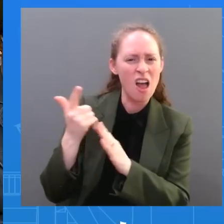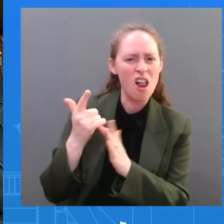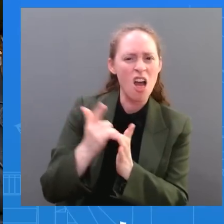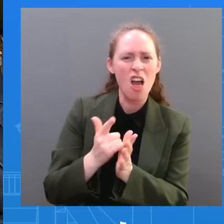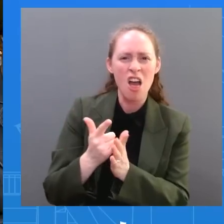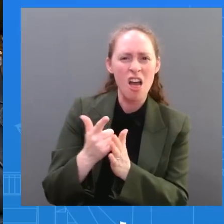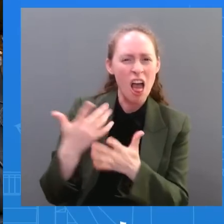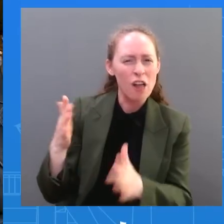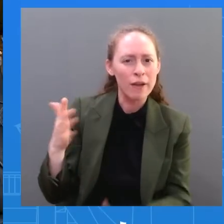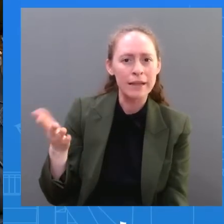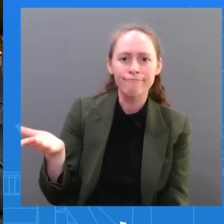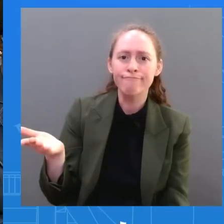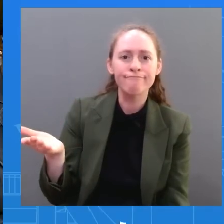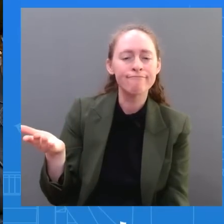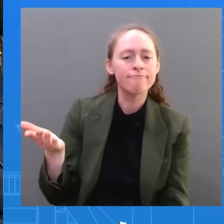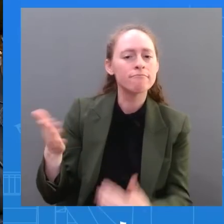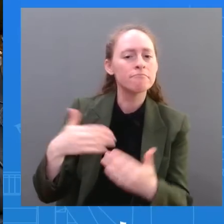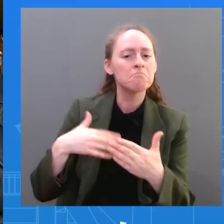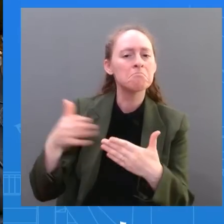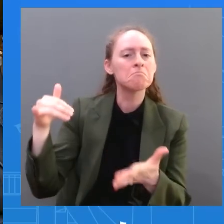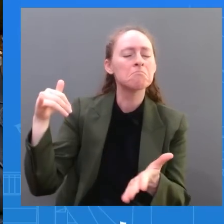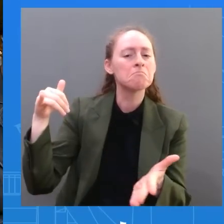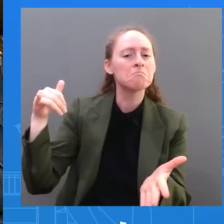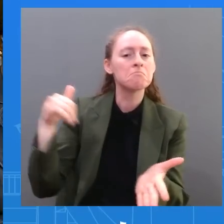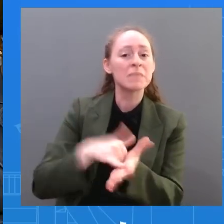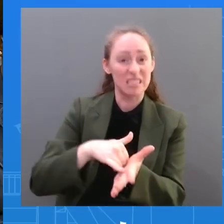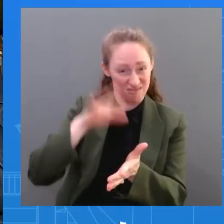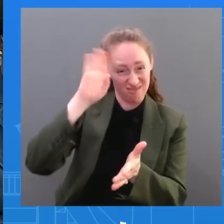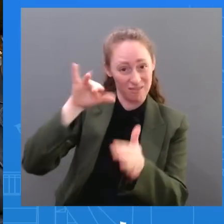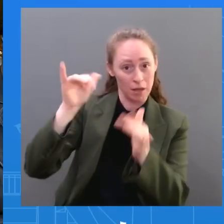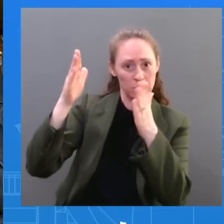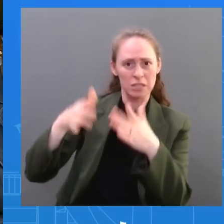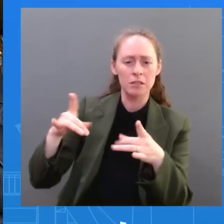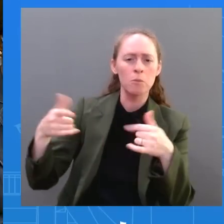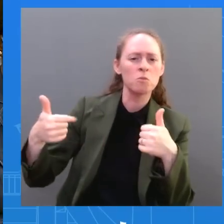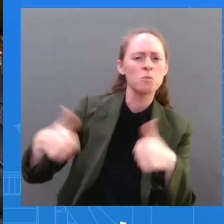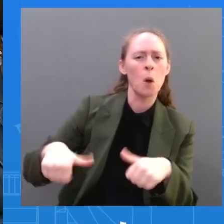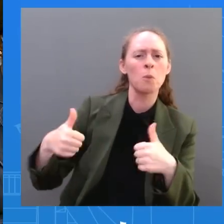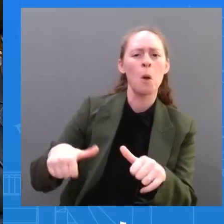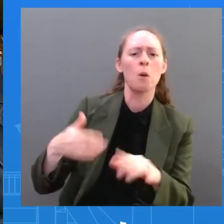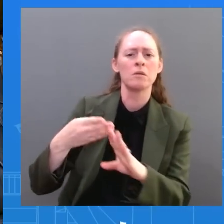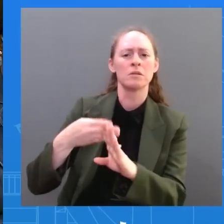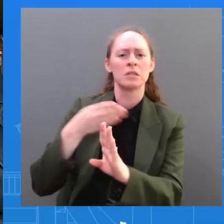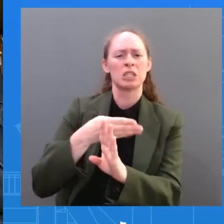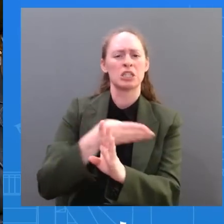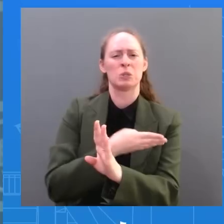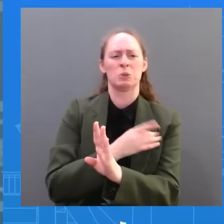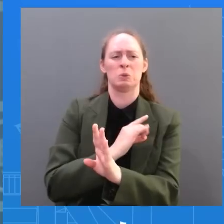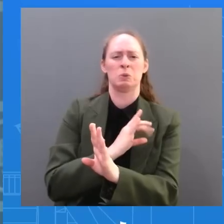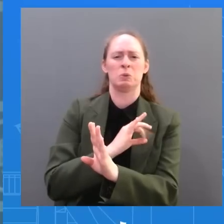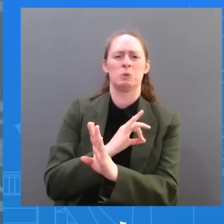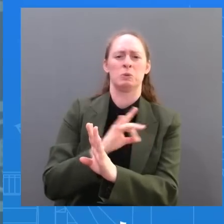Is your expectation that the gun bill that just passed is something that would have addressed this kind of situation? Ms. Jean-Pierre: So I want to be very clear: